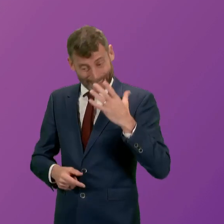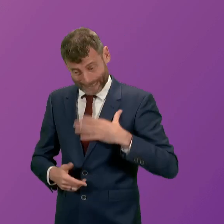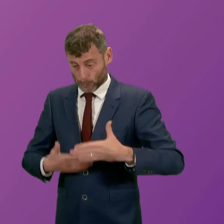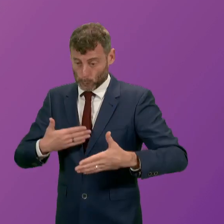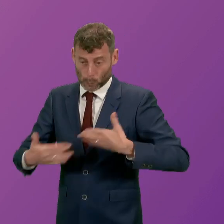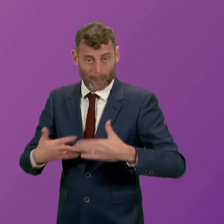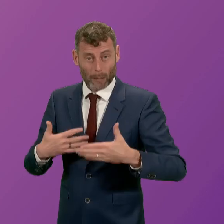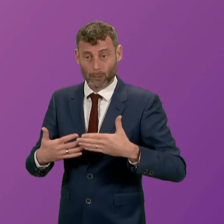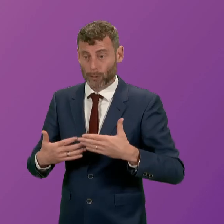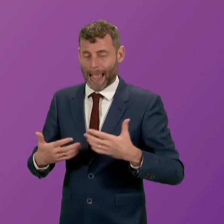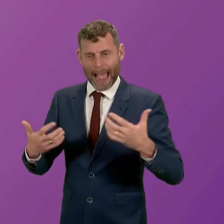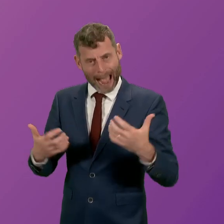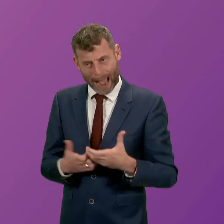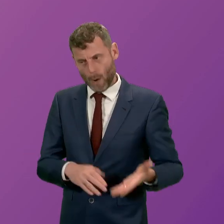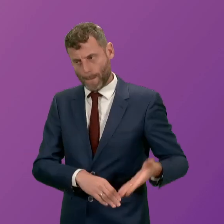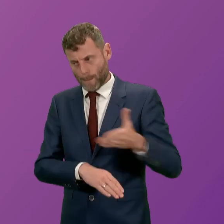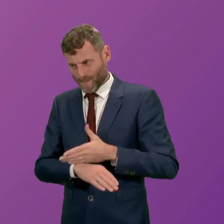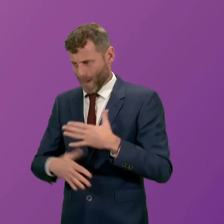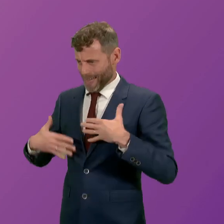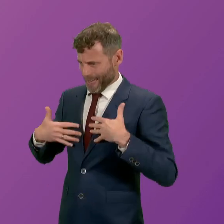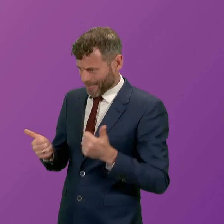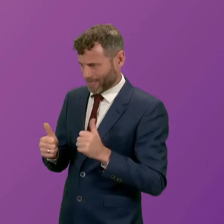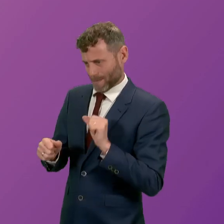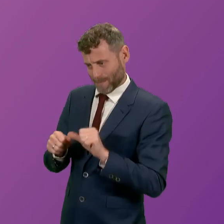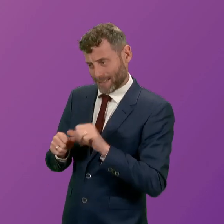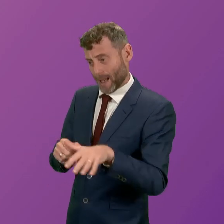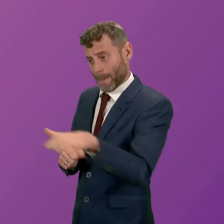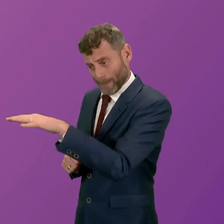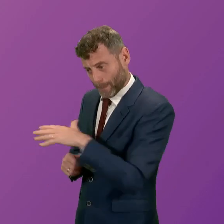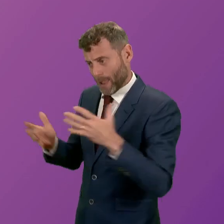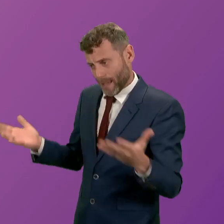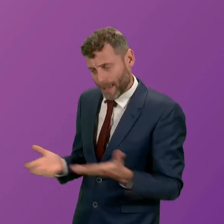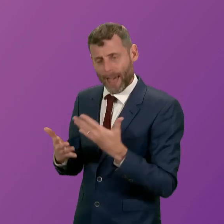to prevent illness, particularly by encouraging healthier lifestyles,